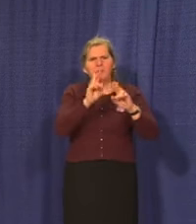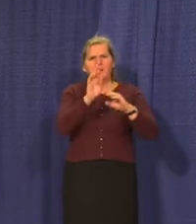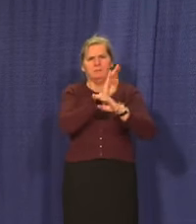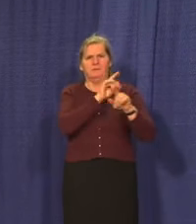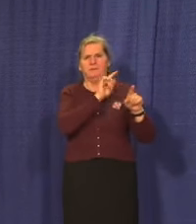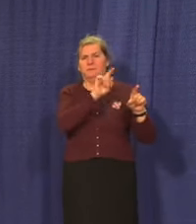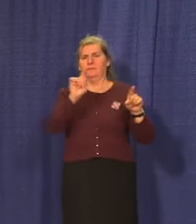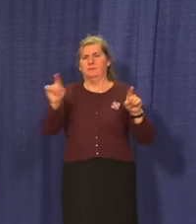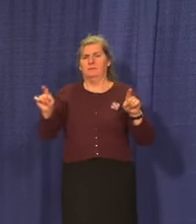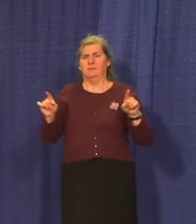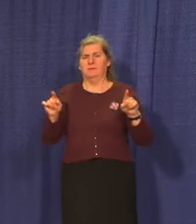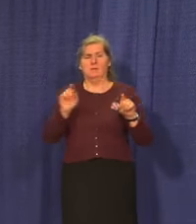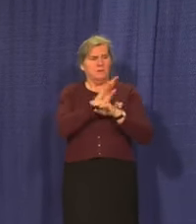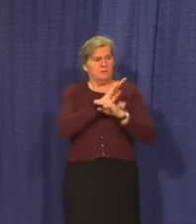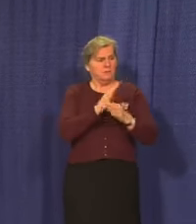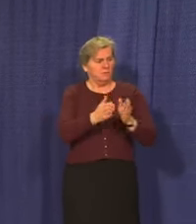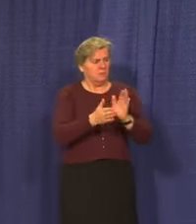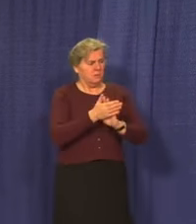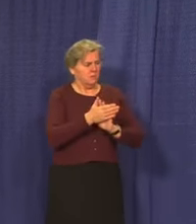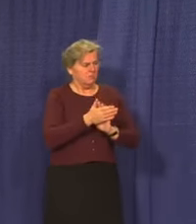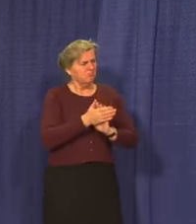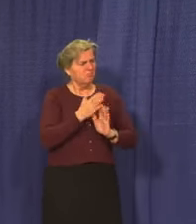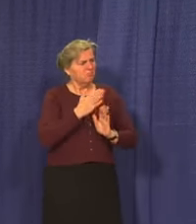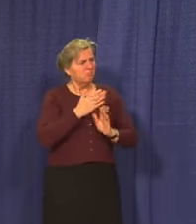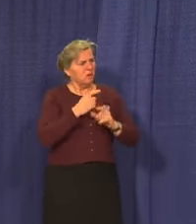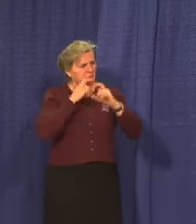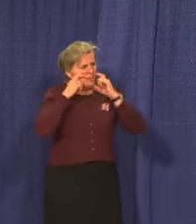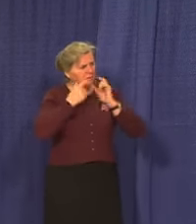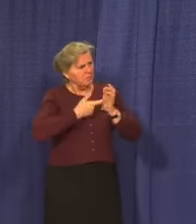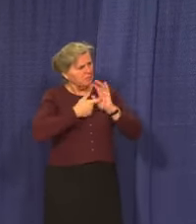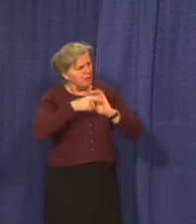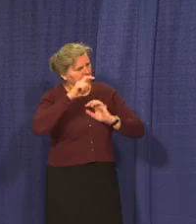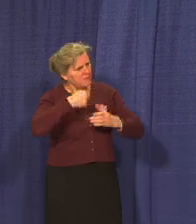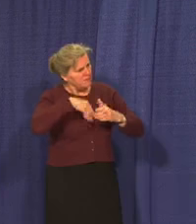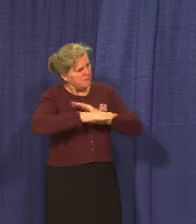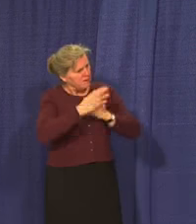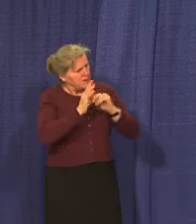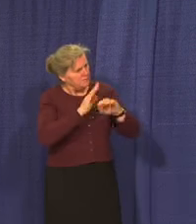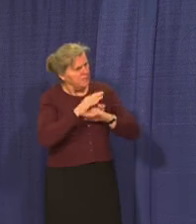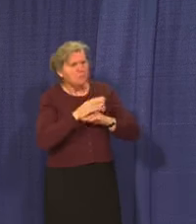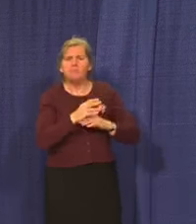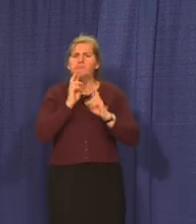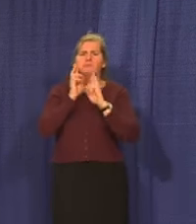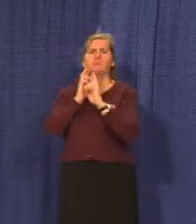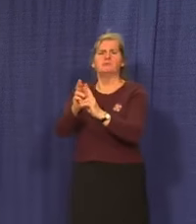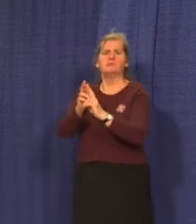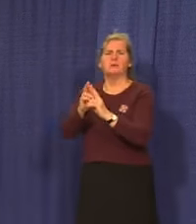THE REQUESTS OF BUSINESSES AND ORGANIZATIONS TO WEAR MASKS. AT THIS POINT, THESE POLICIES,